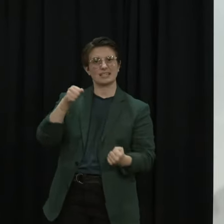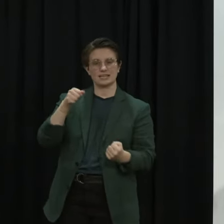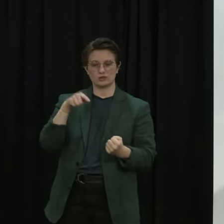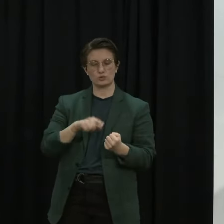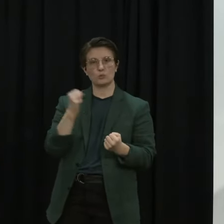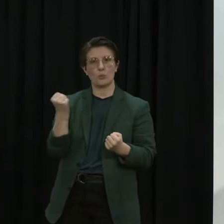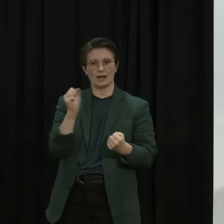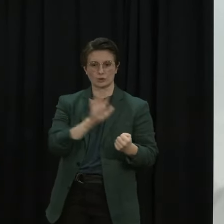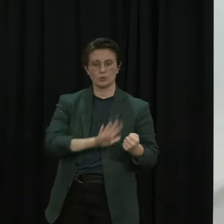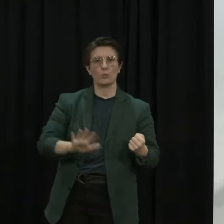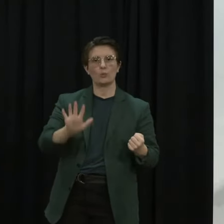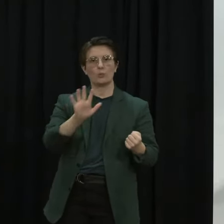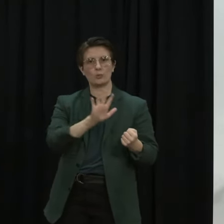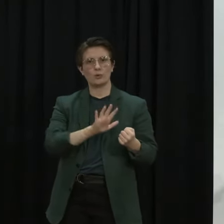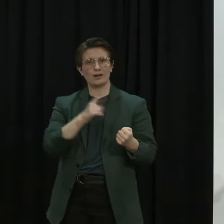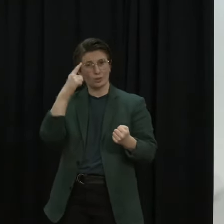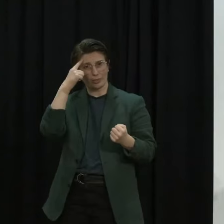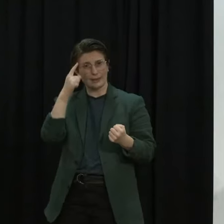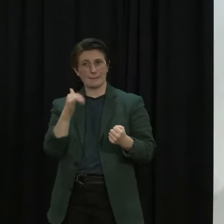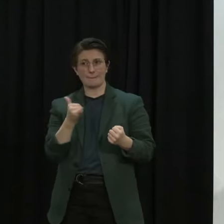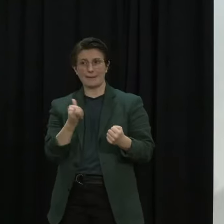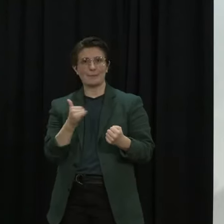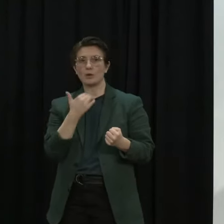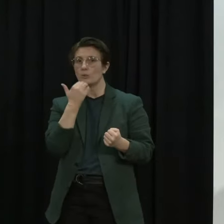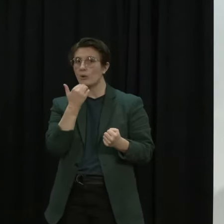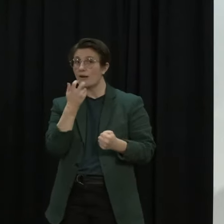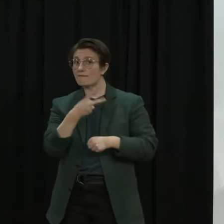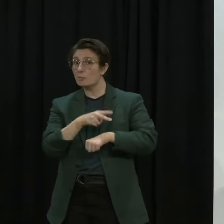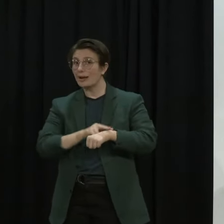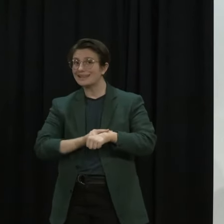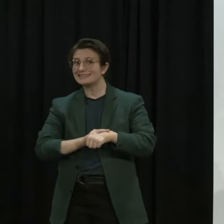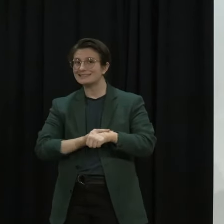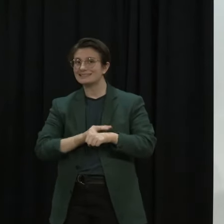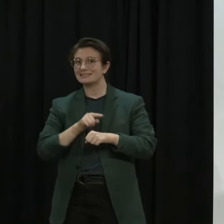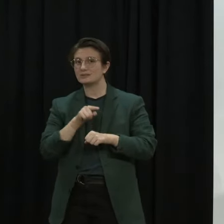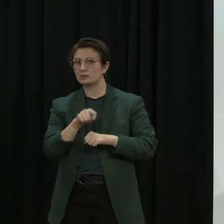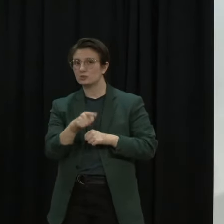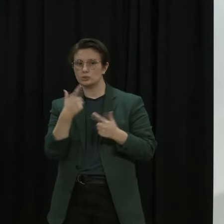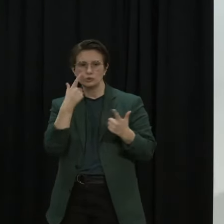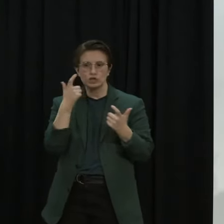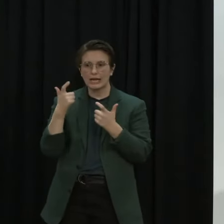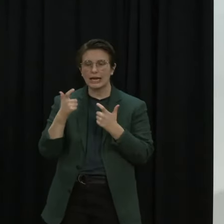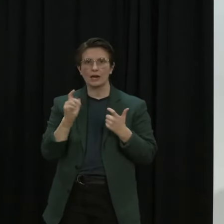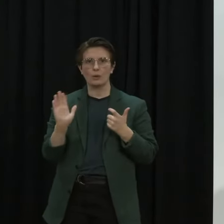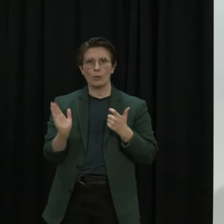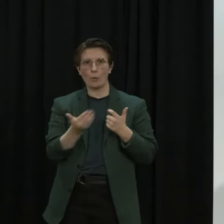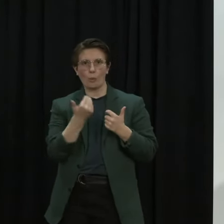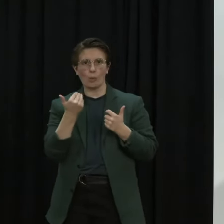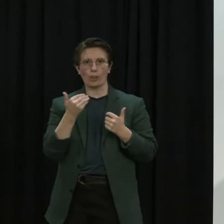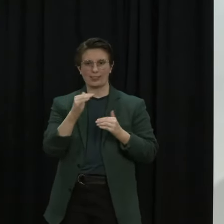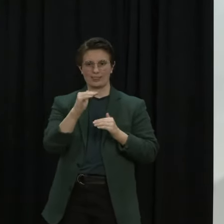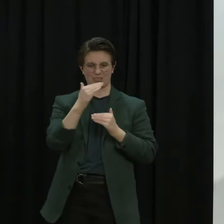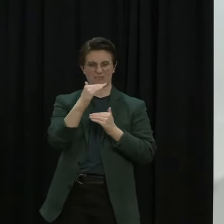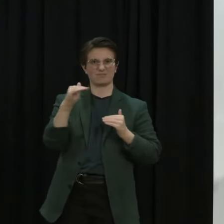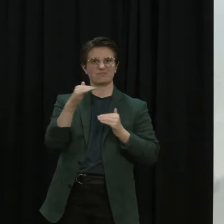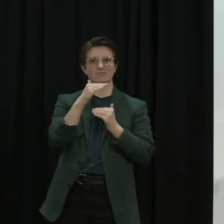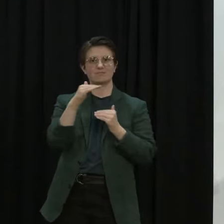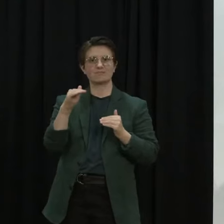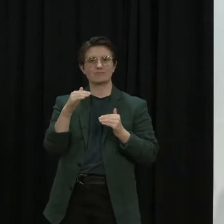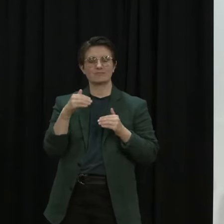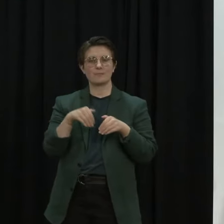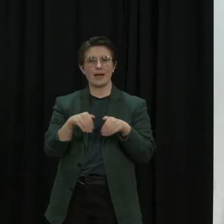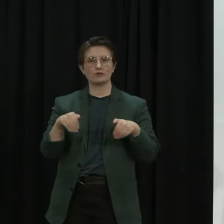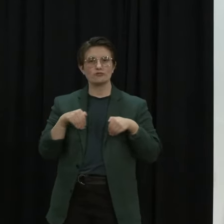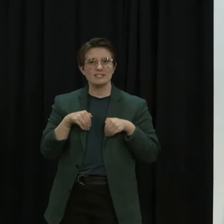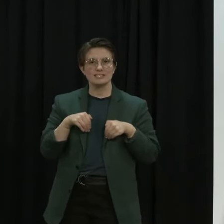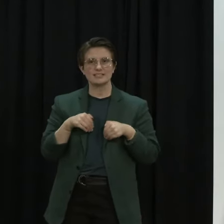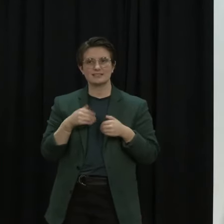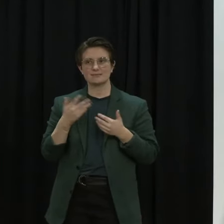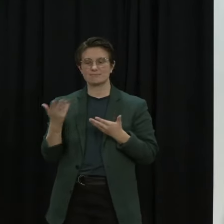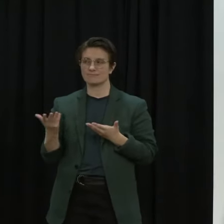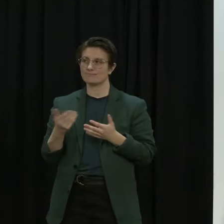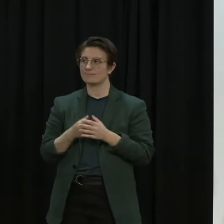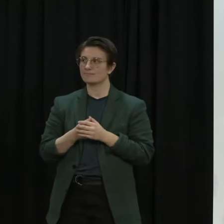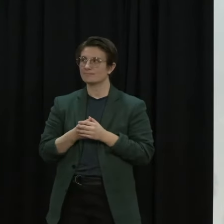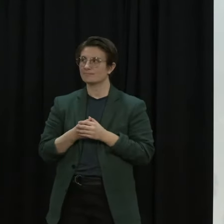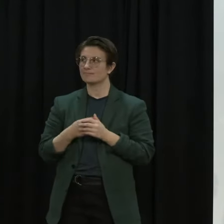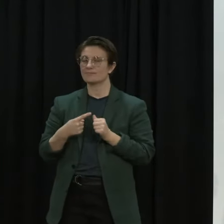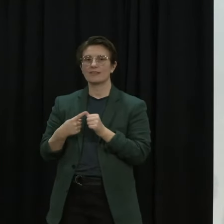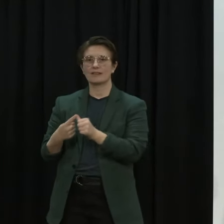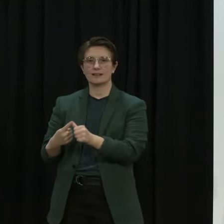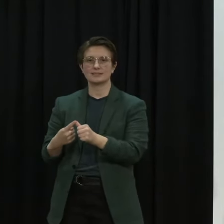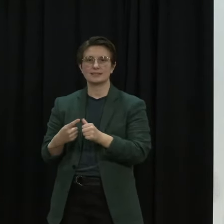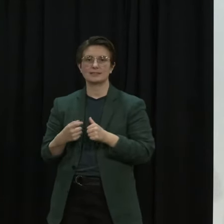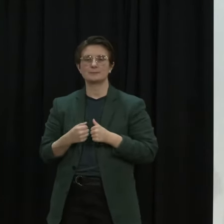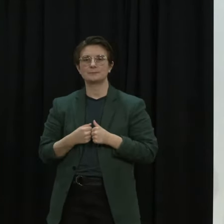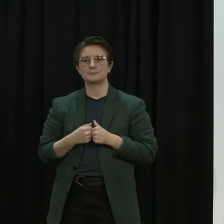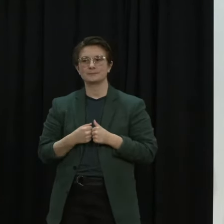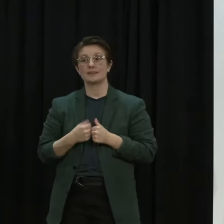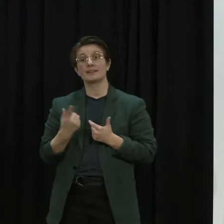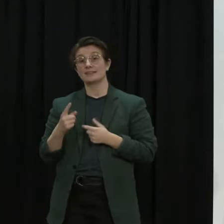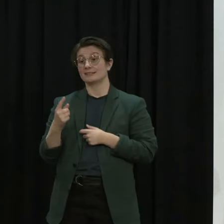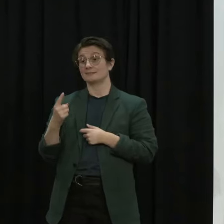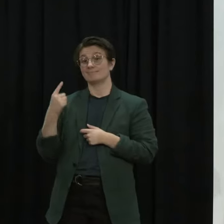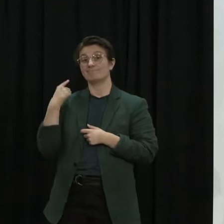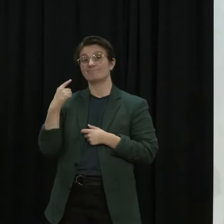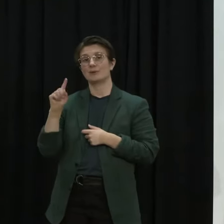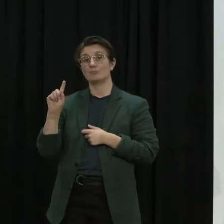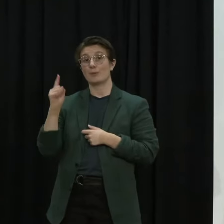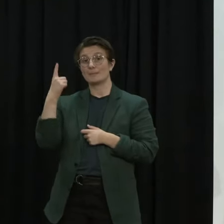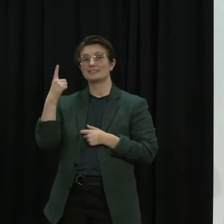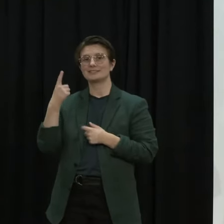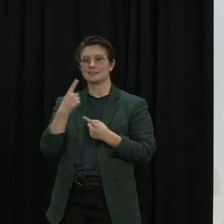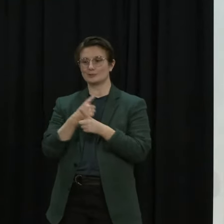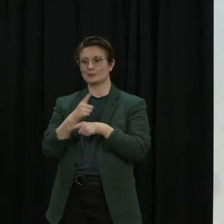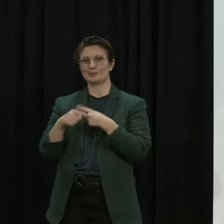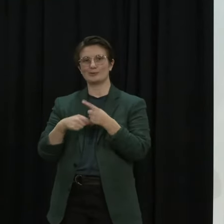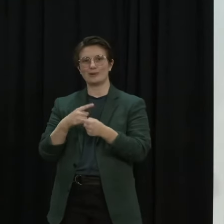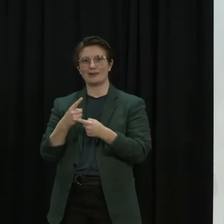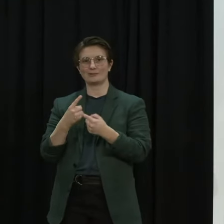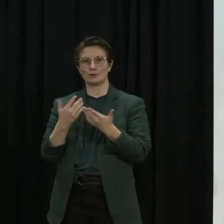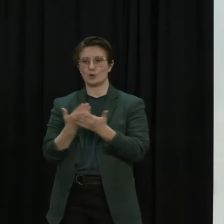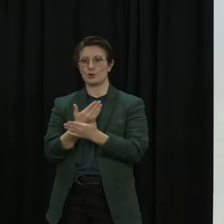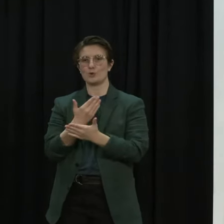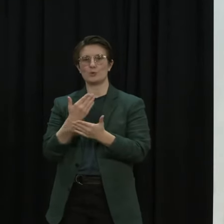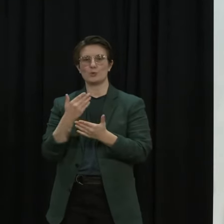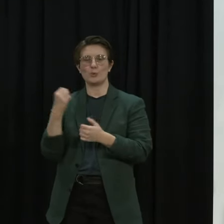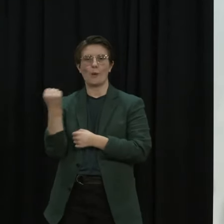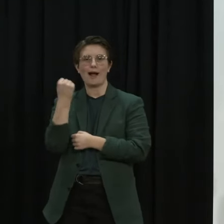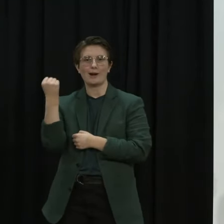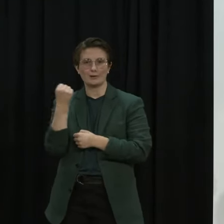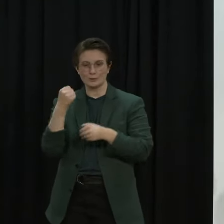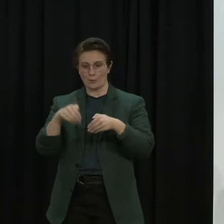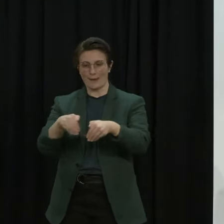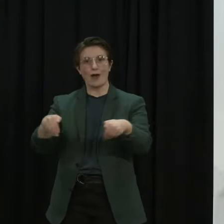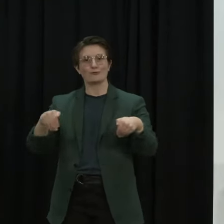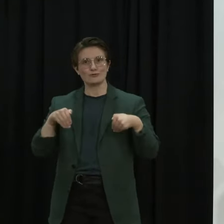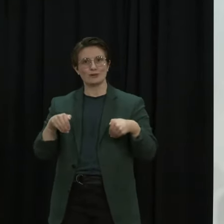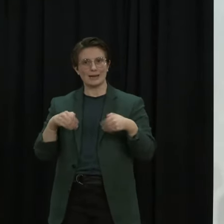With a new boundary in the